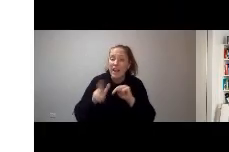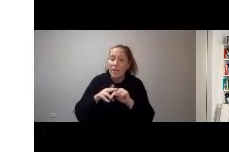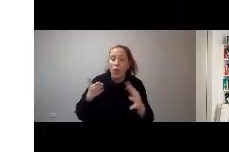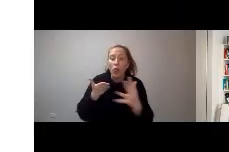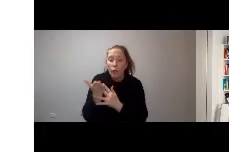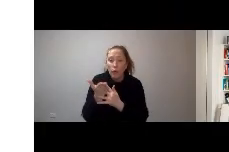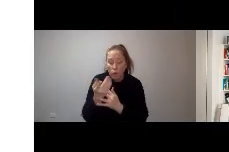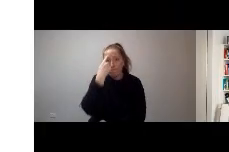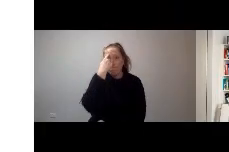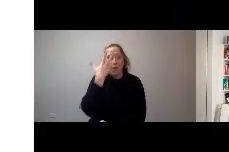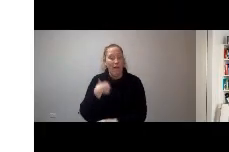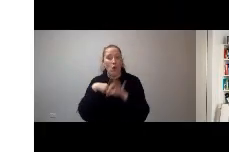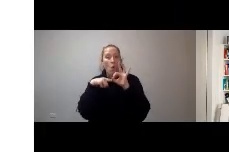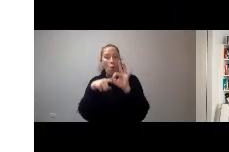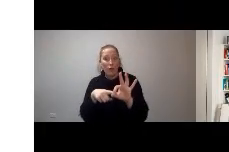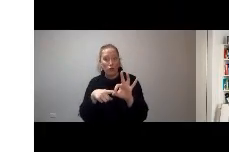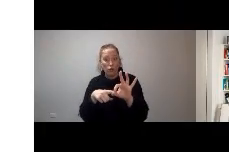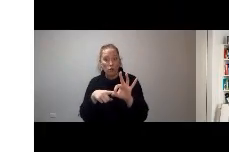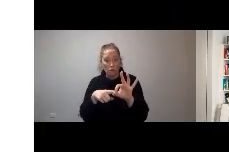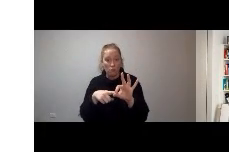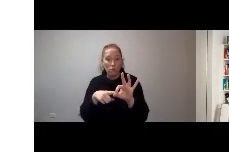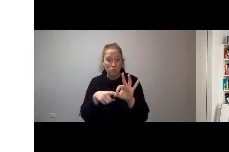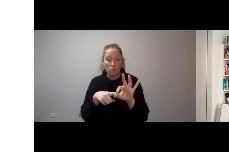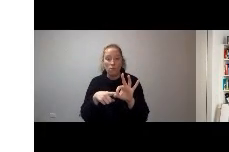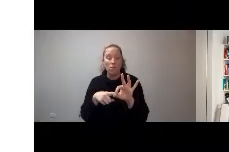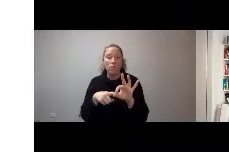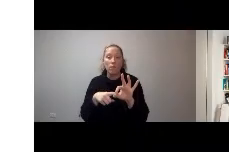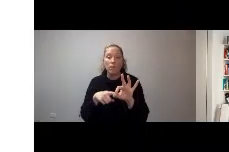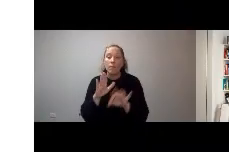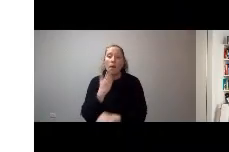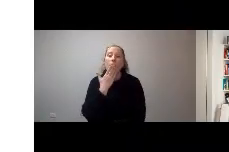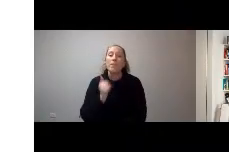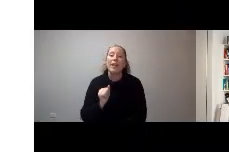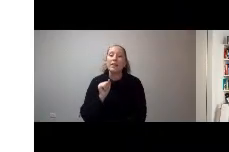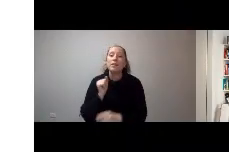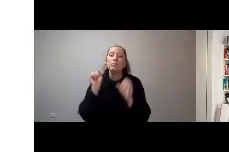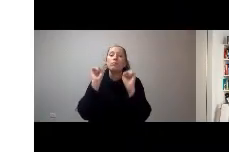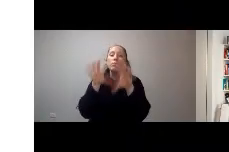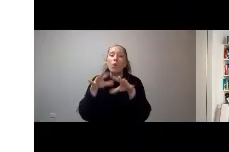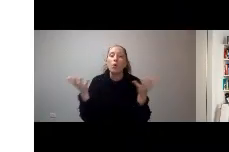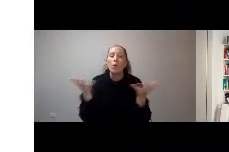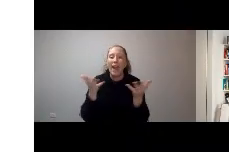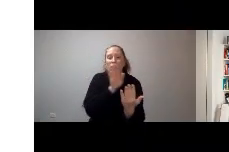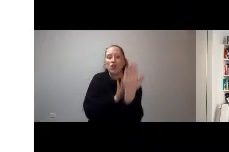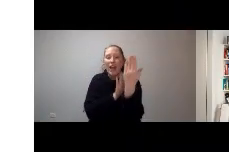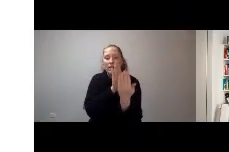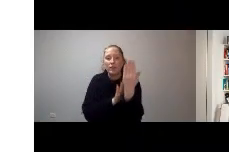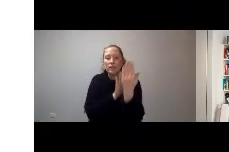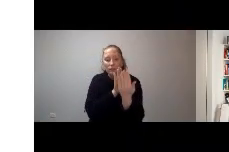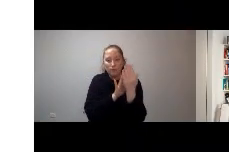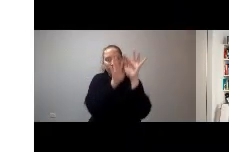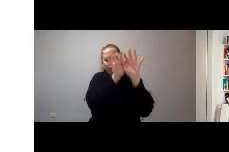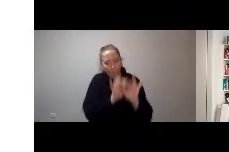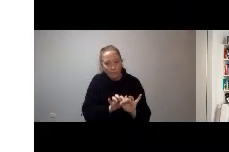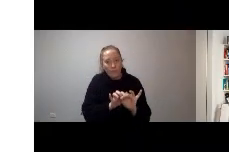that you would like to ask our presenters or our panel members, please just put them in the chat, and they'll either be answered in the chat,